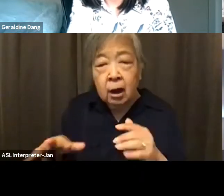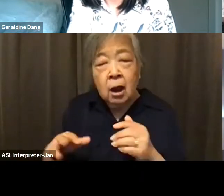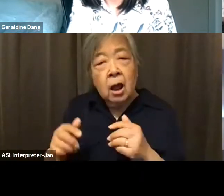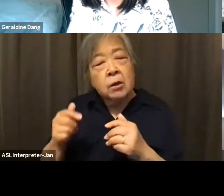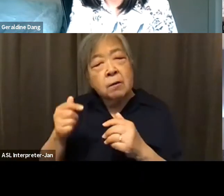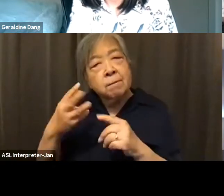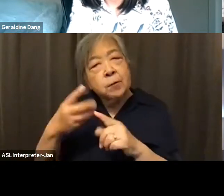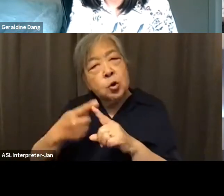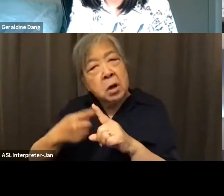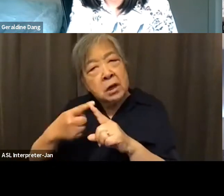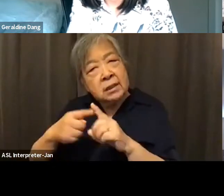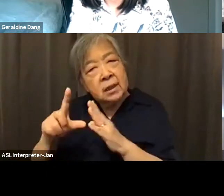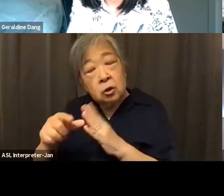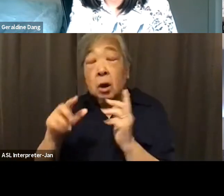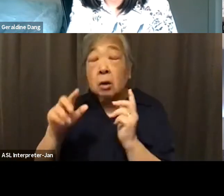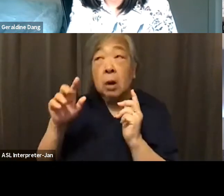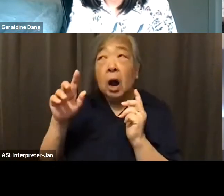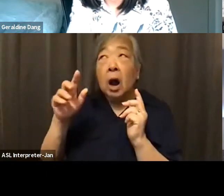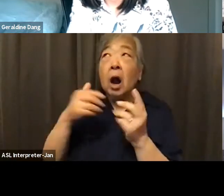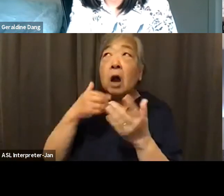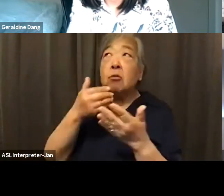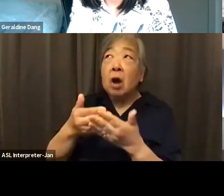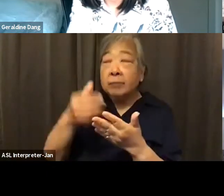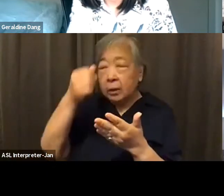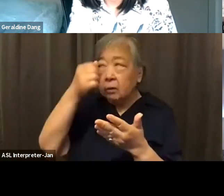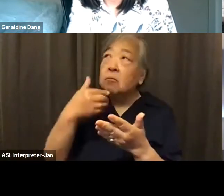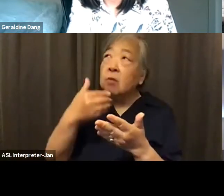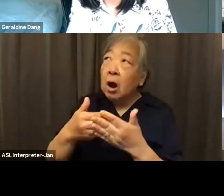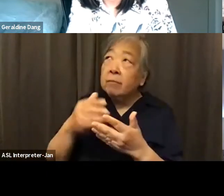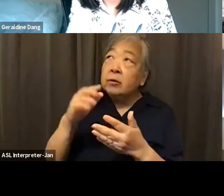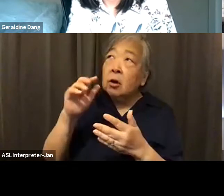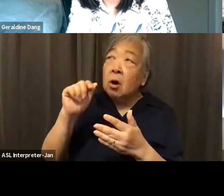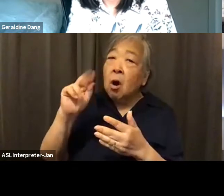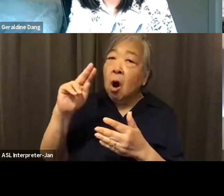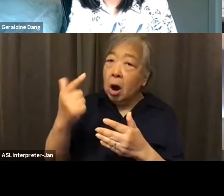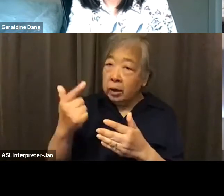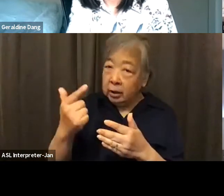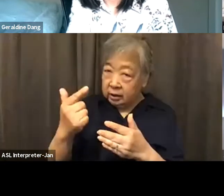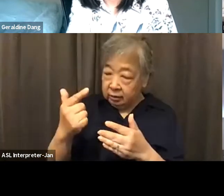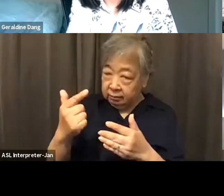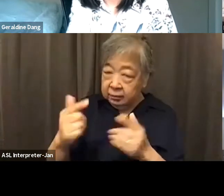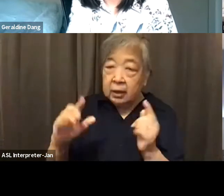I arrived in India in August, and it wasn't until December that I saw my very first,